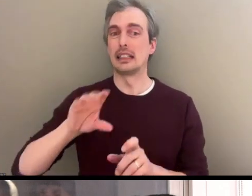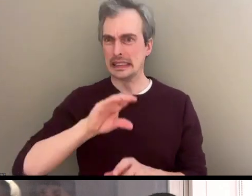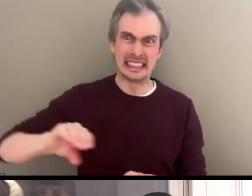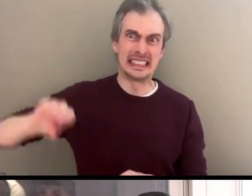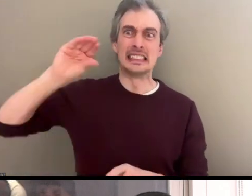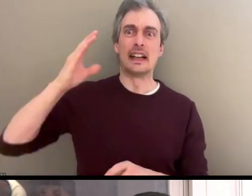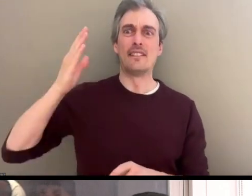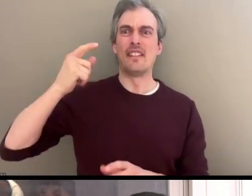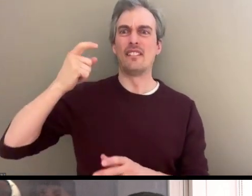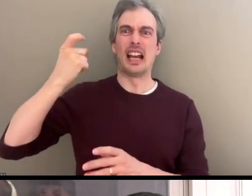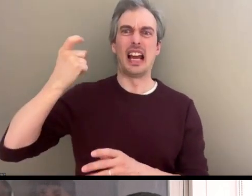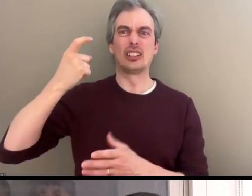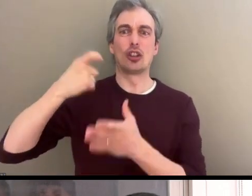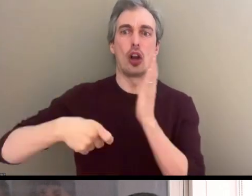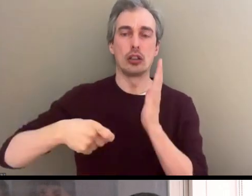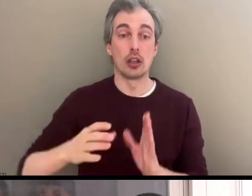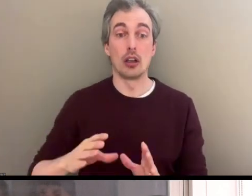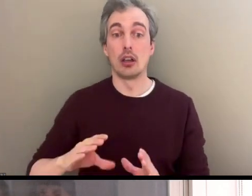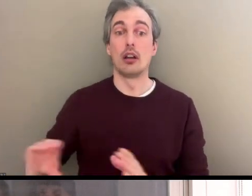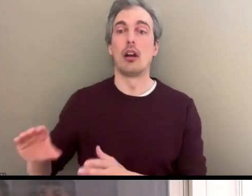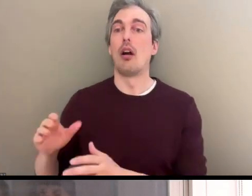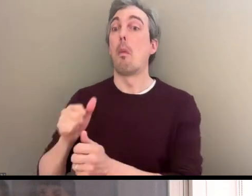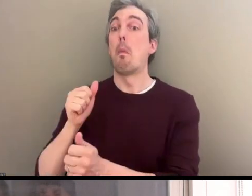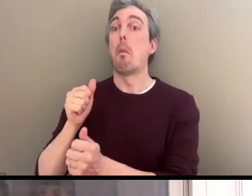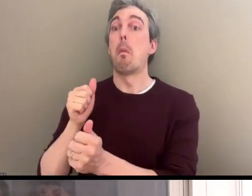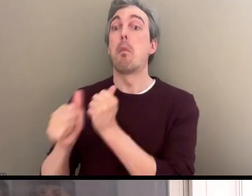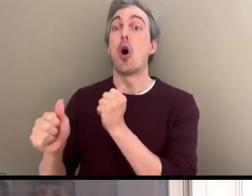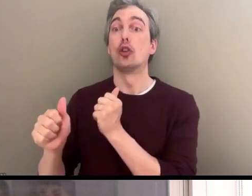post-production has a cost of 30x.